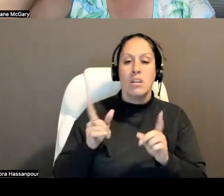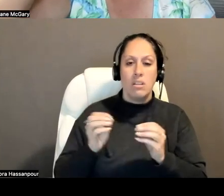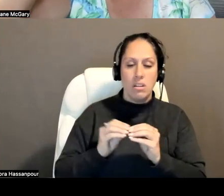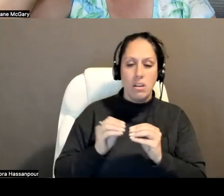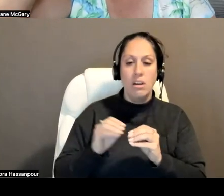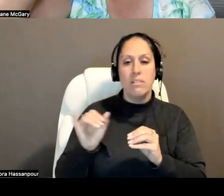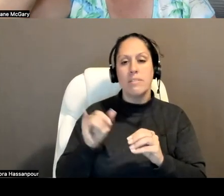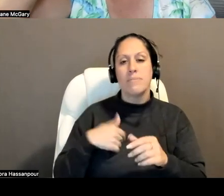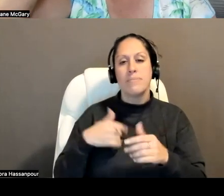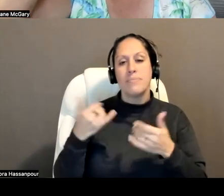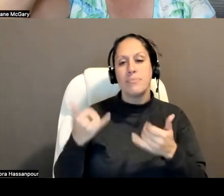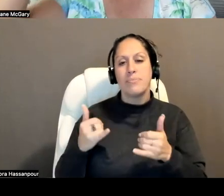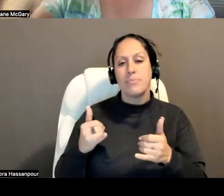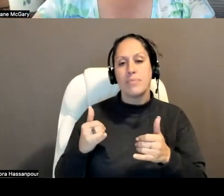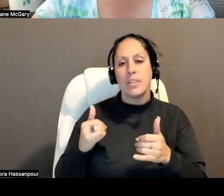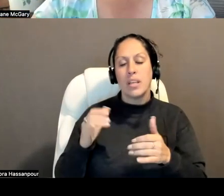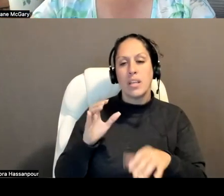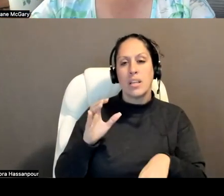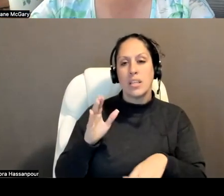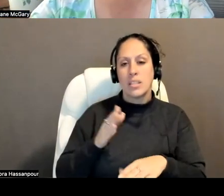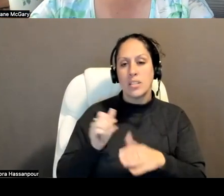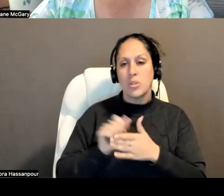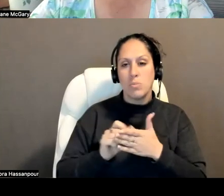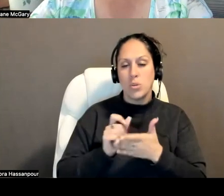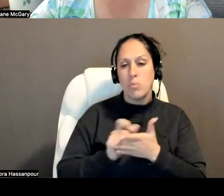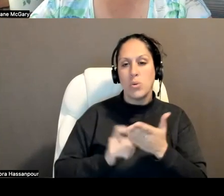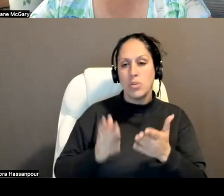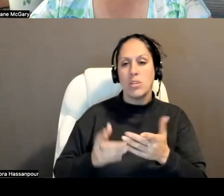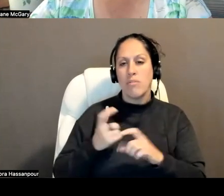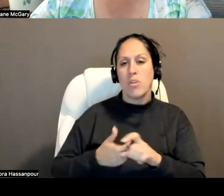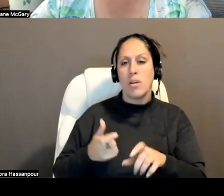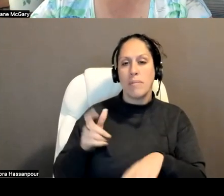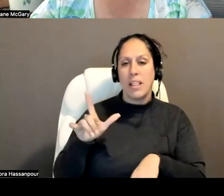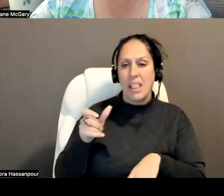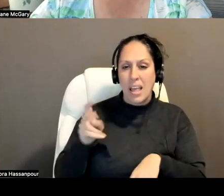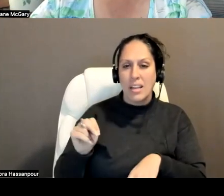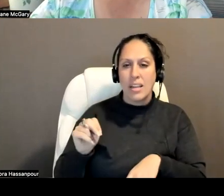we actually play uh, composers from Latin America, or composers are from Asia, or